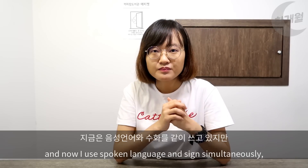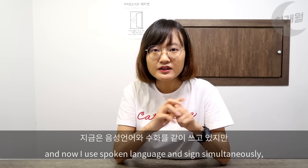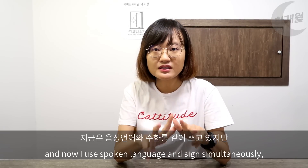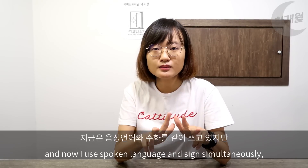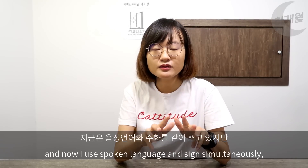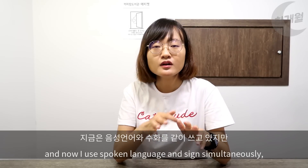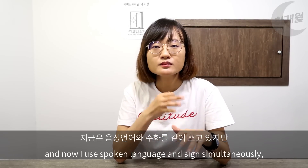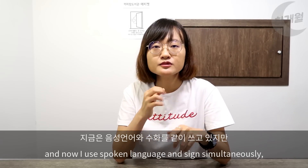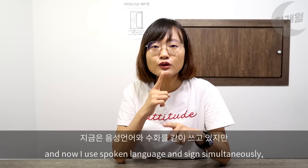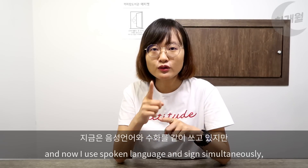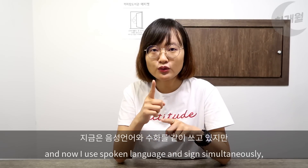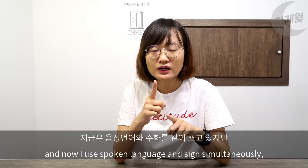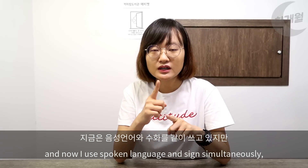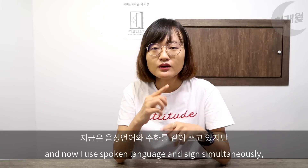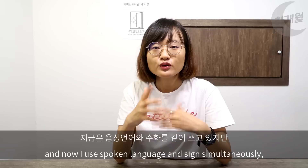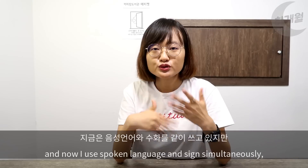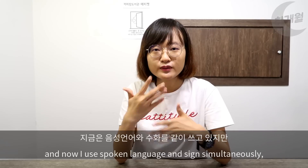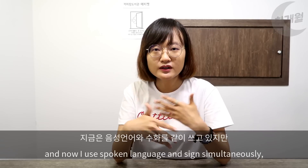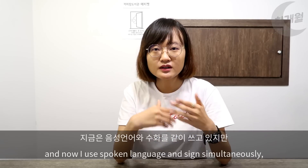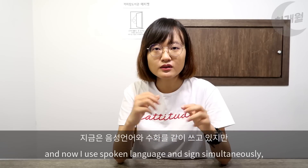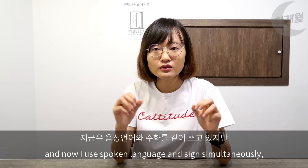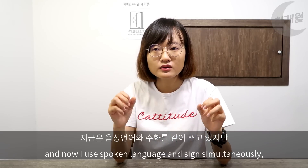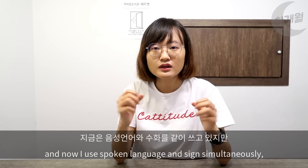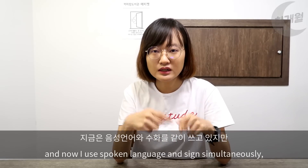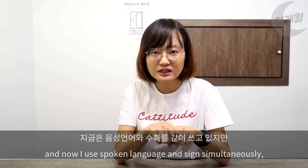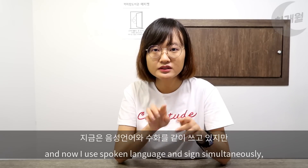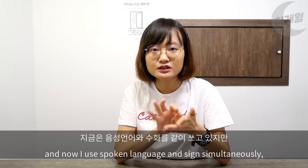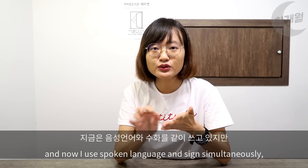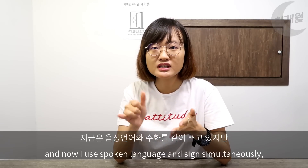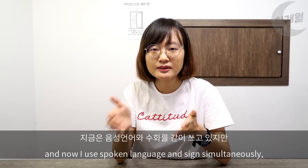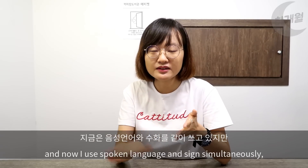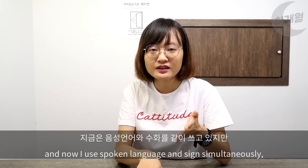and now I use spoken language and sign simultaneously,